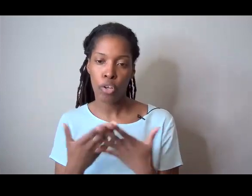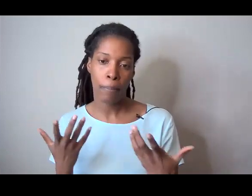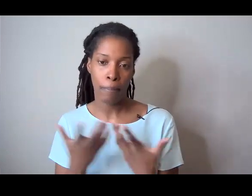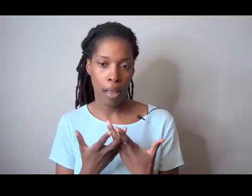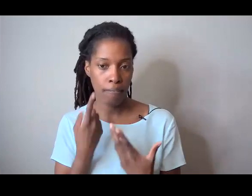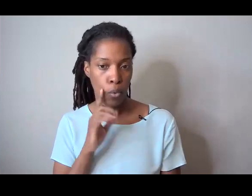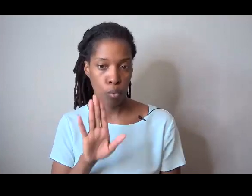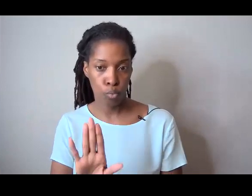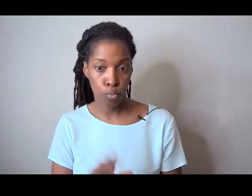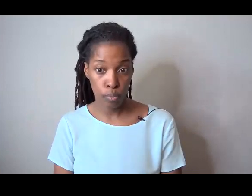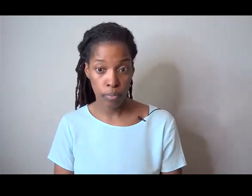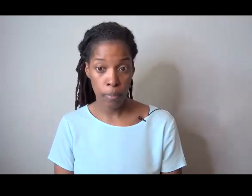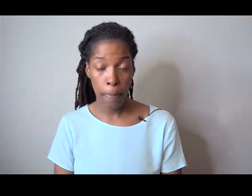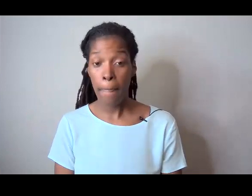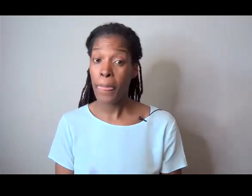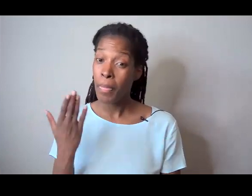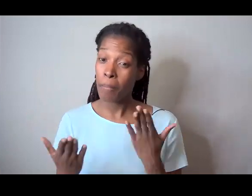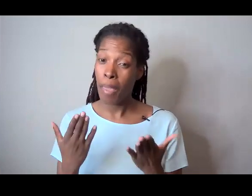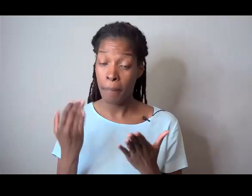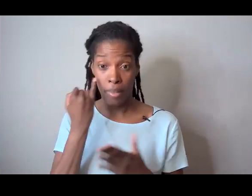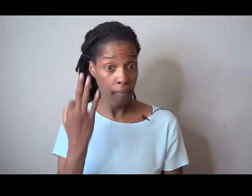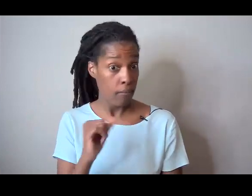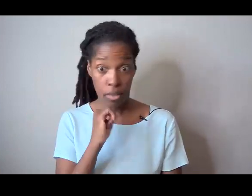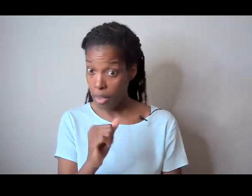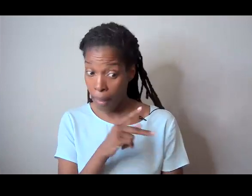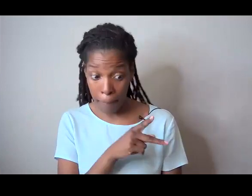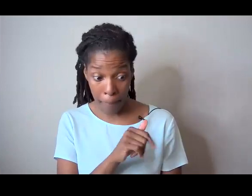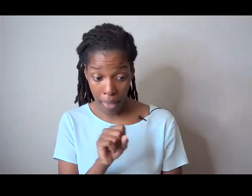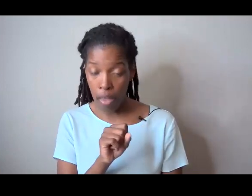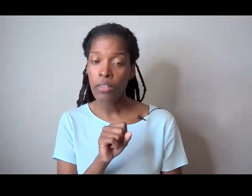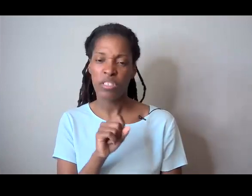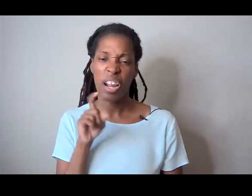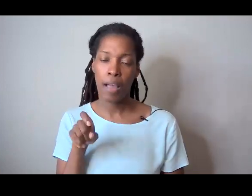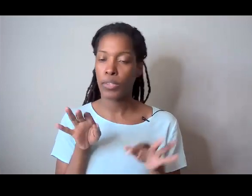So I would say you should be prepared to give a bit of an explanation about why it is a good fit for you.